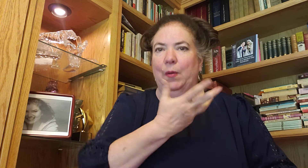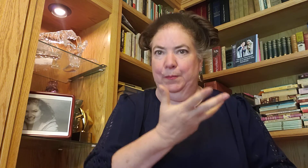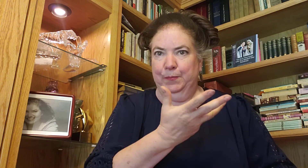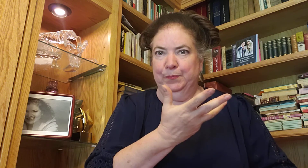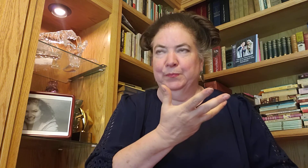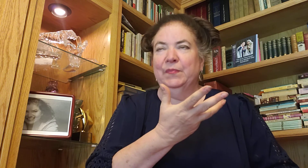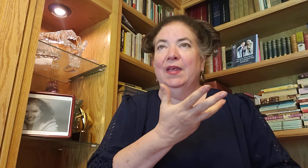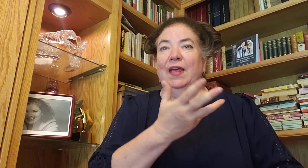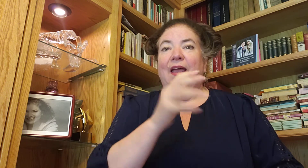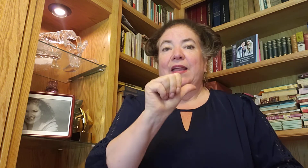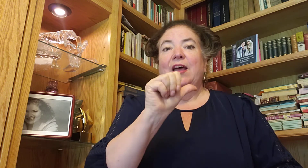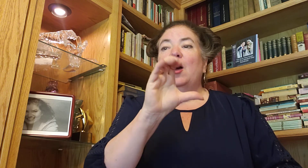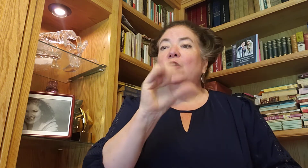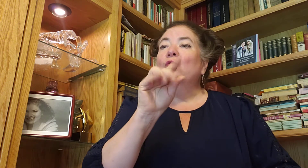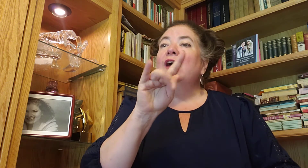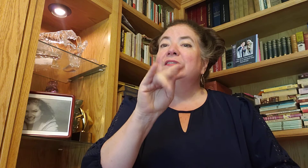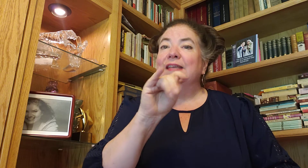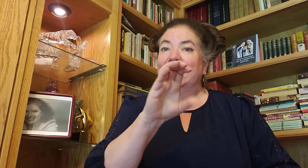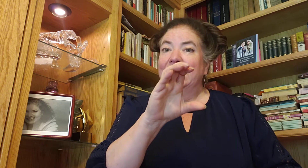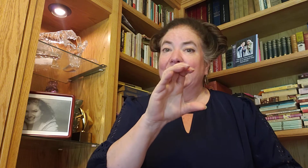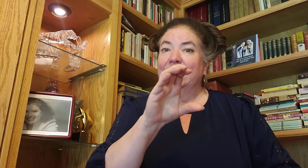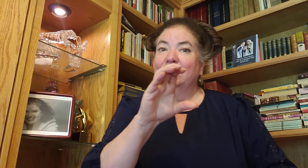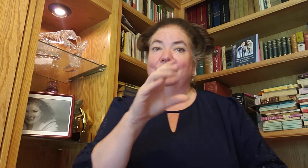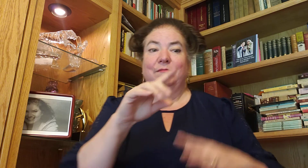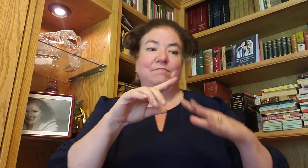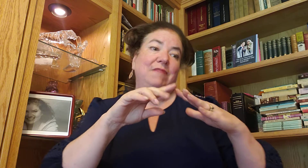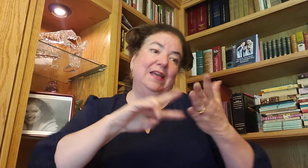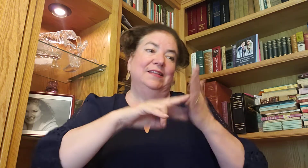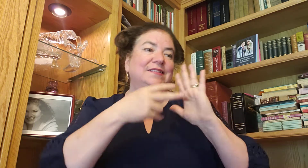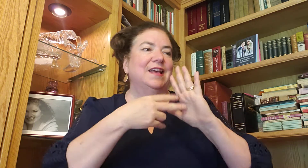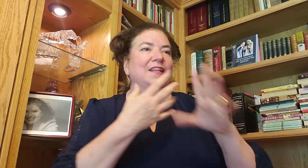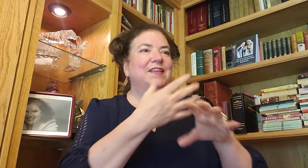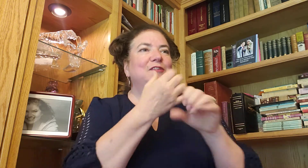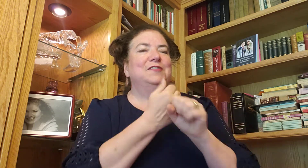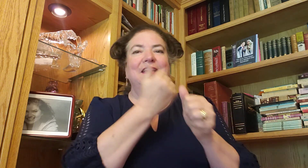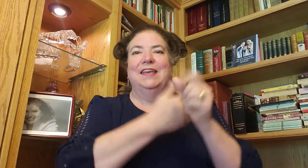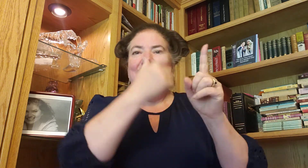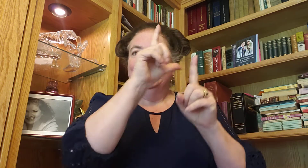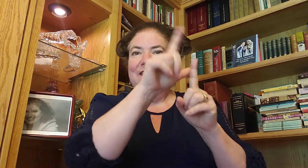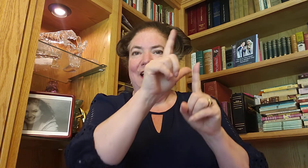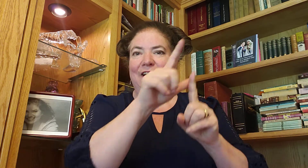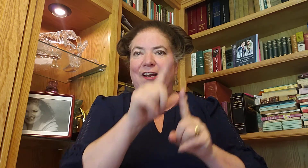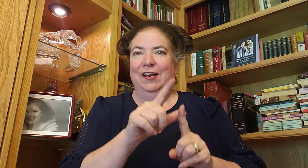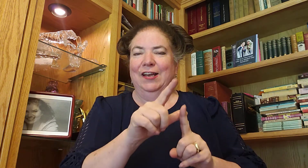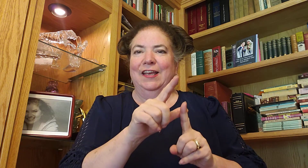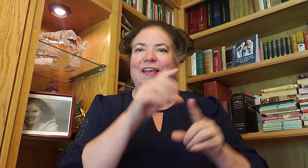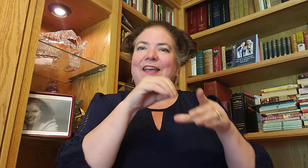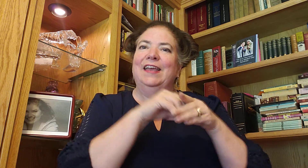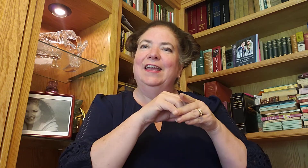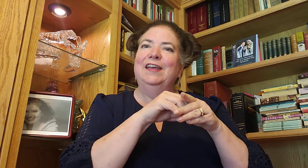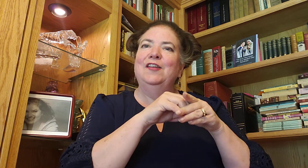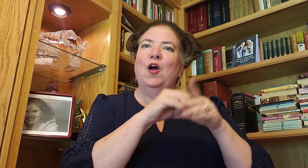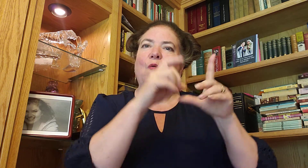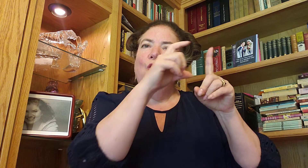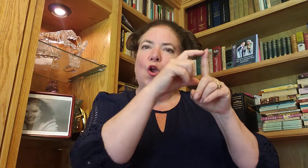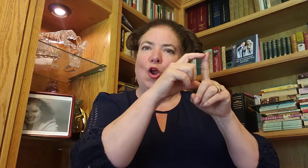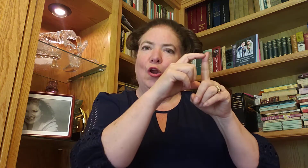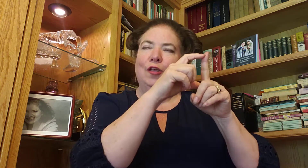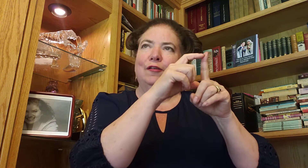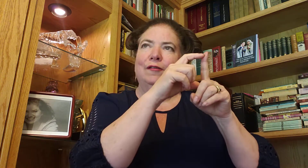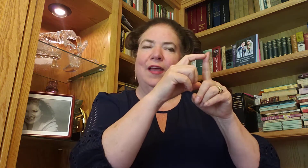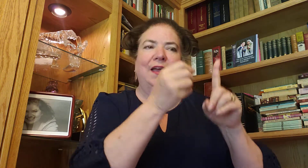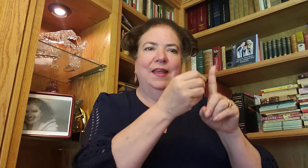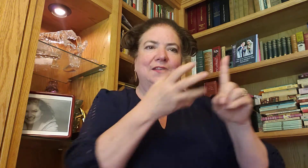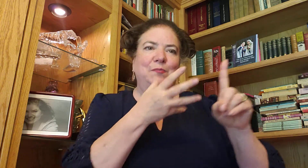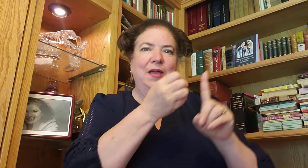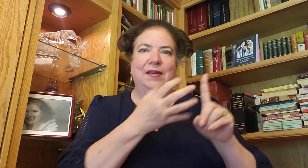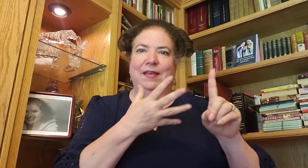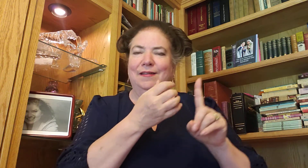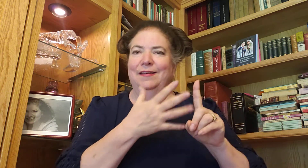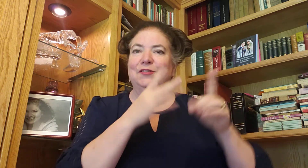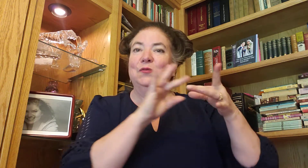An acrostic means, that you take each letter in a word and expand it into a